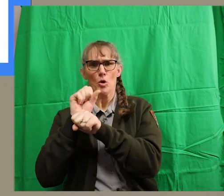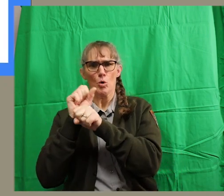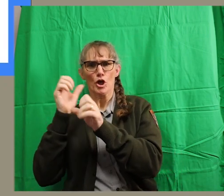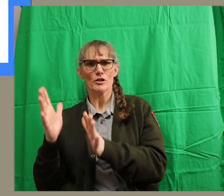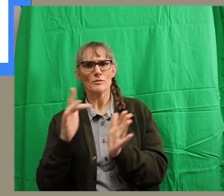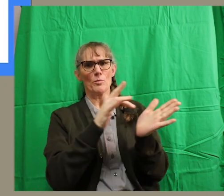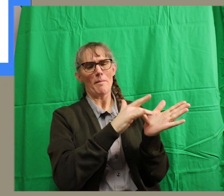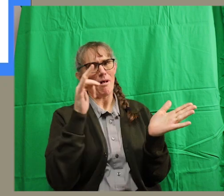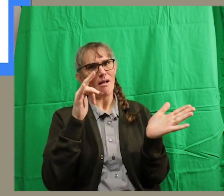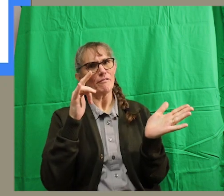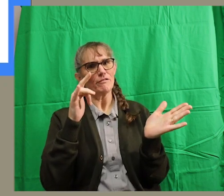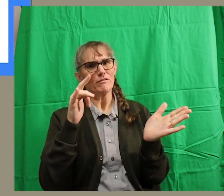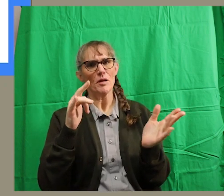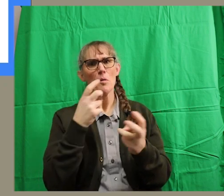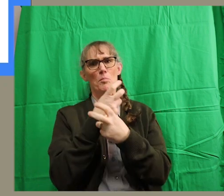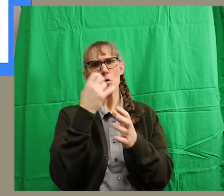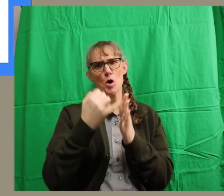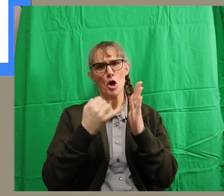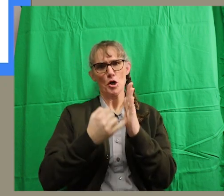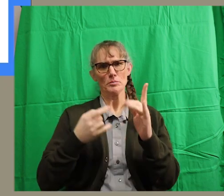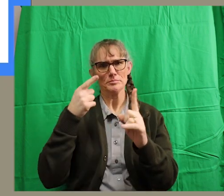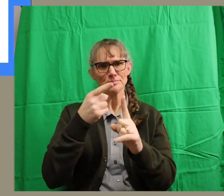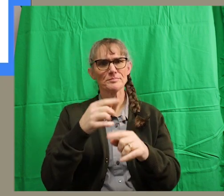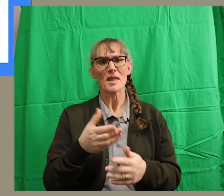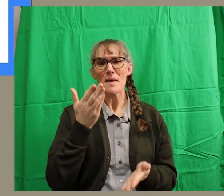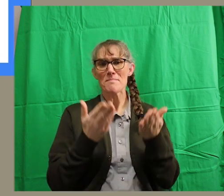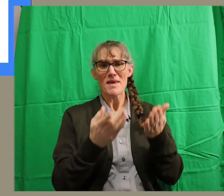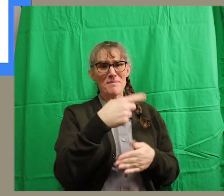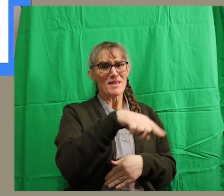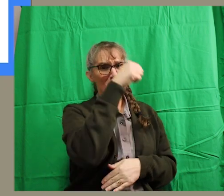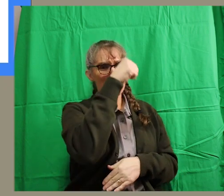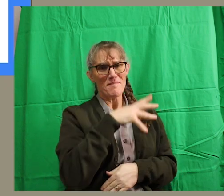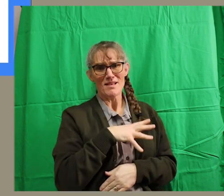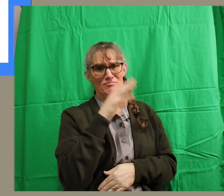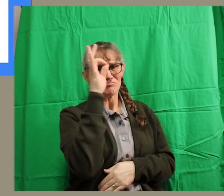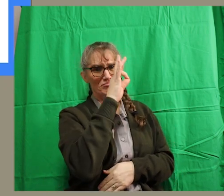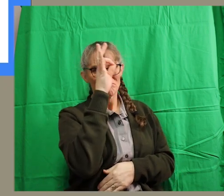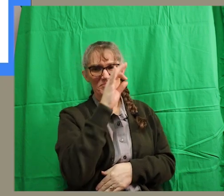whether they realize it or not, they are assumed to know what they're talking about